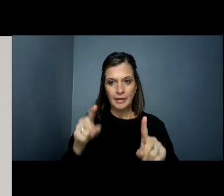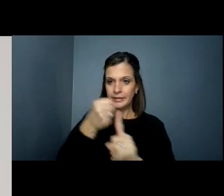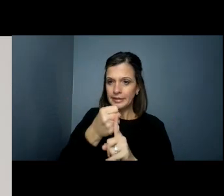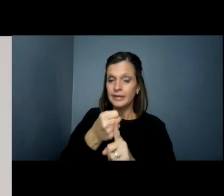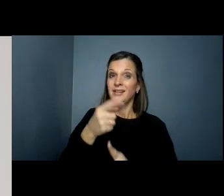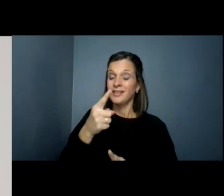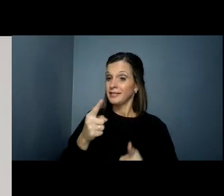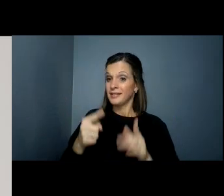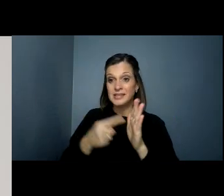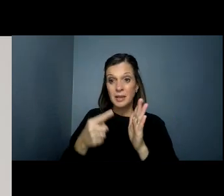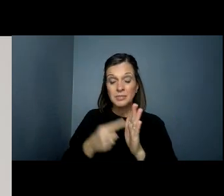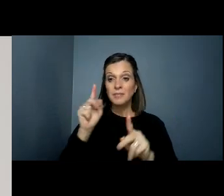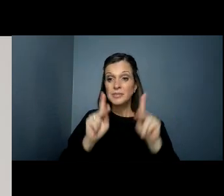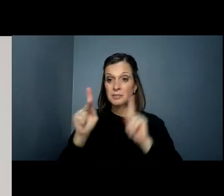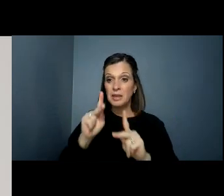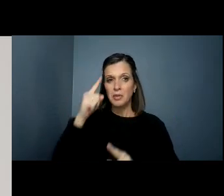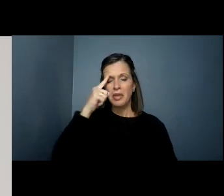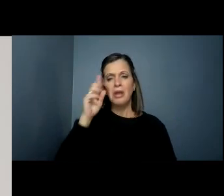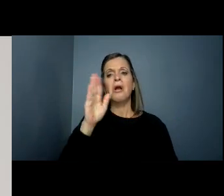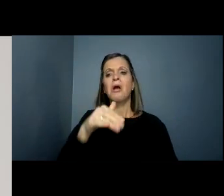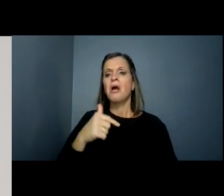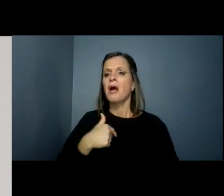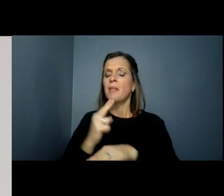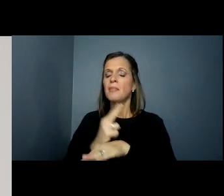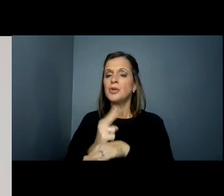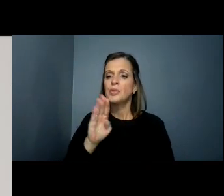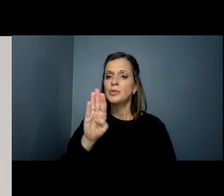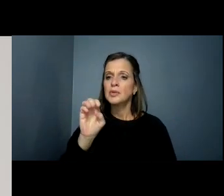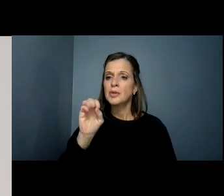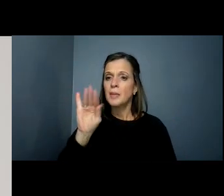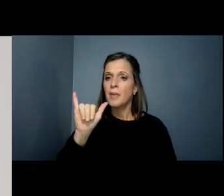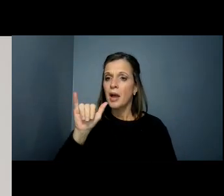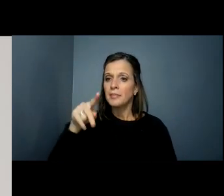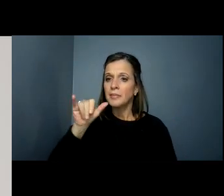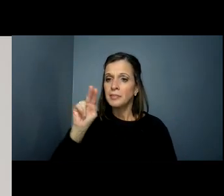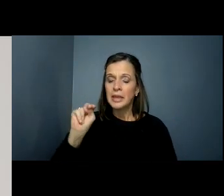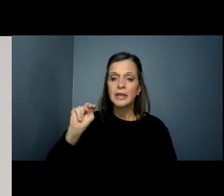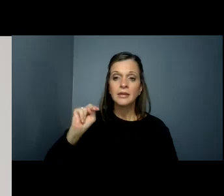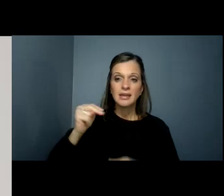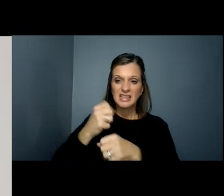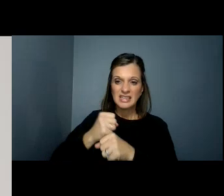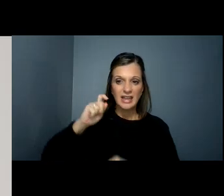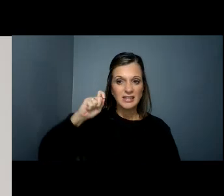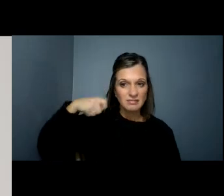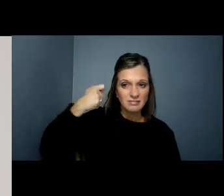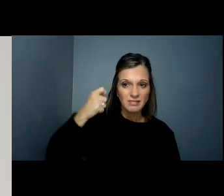and next thing you know, they've cut the canal or scratch the canal and you've got you've got blood.